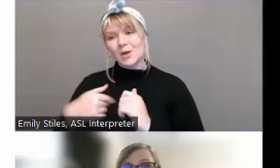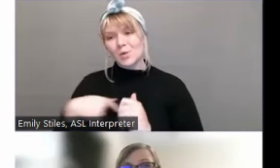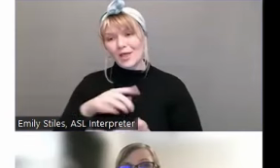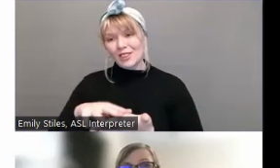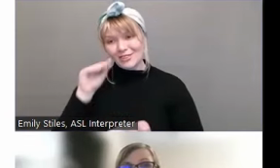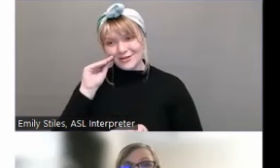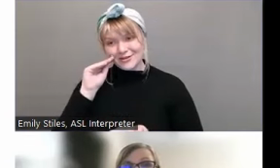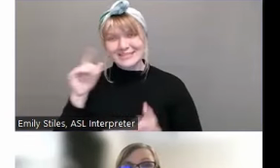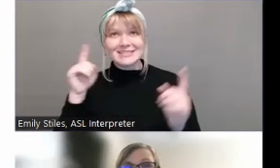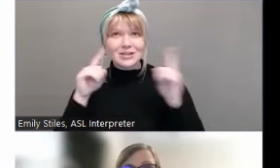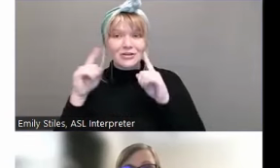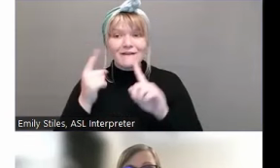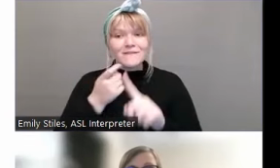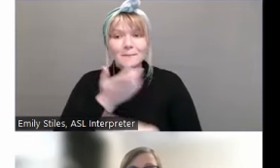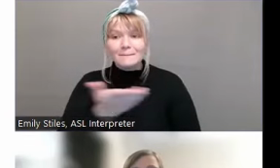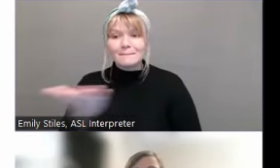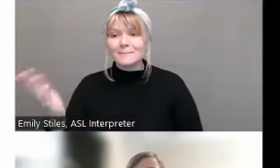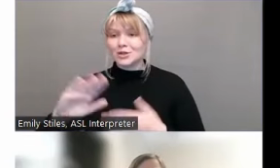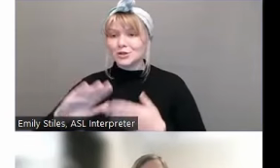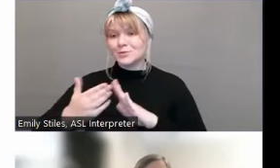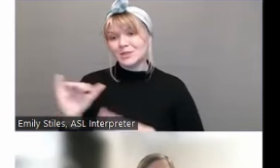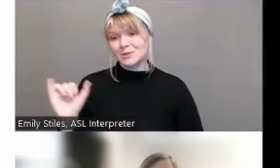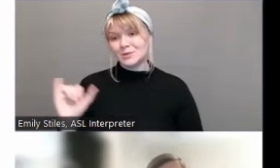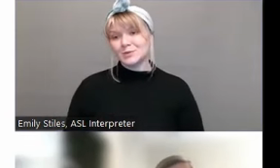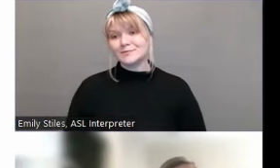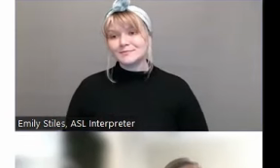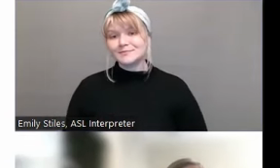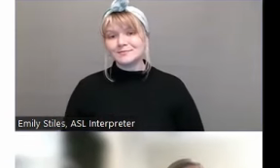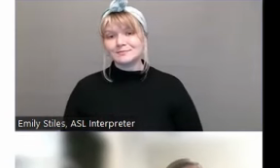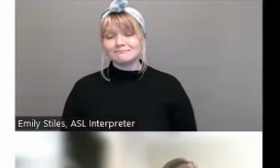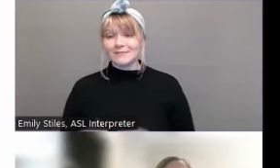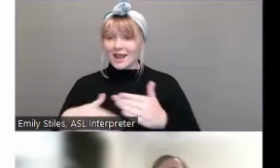as well. Next slide.